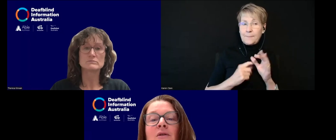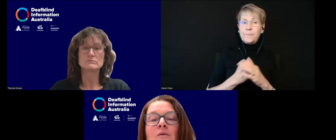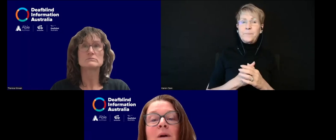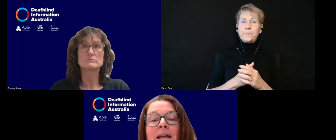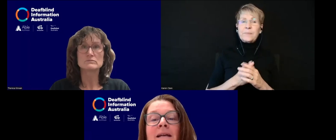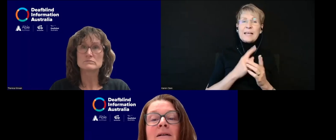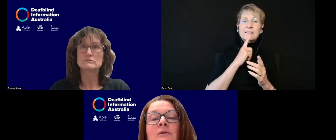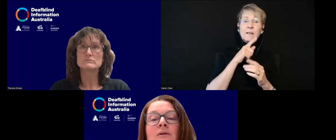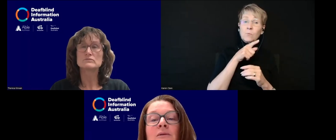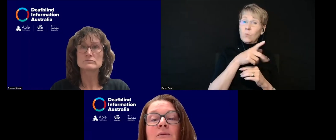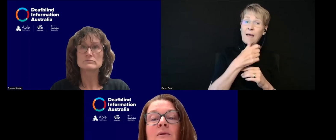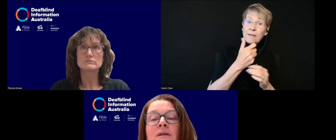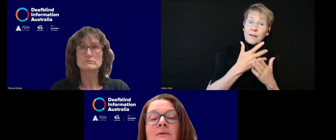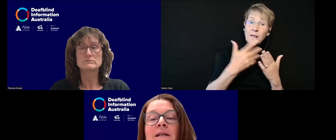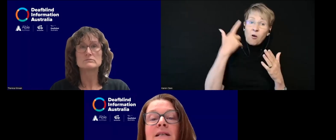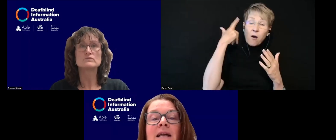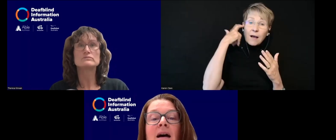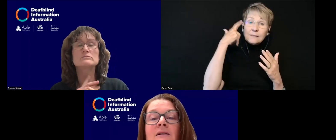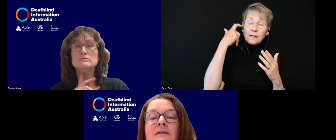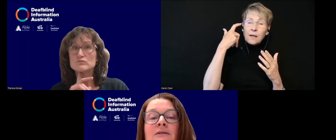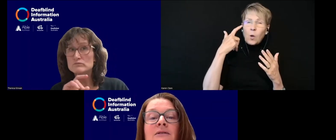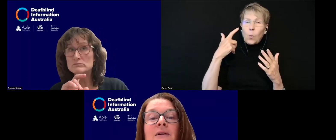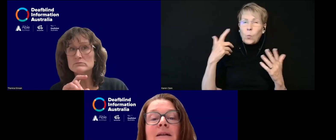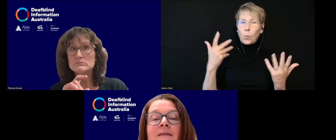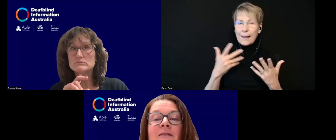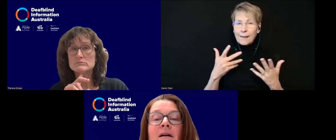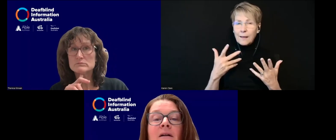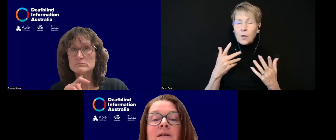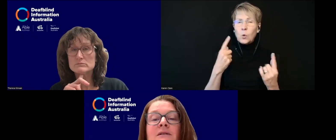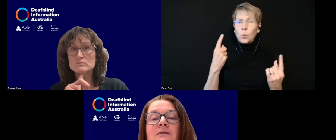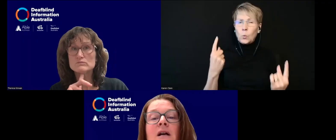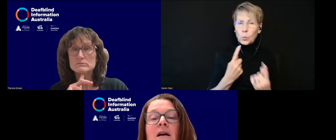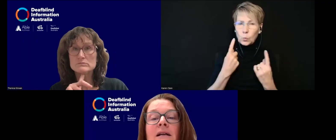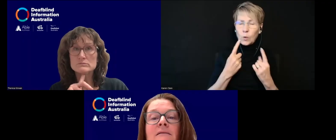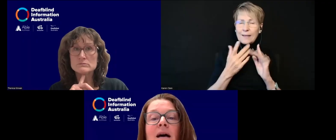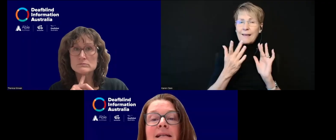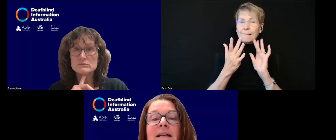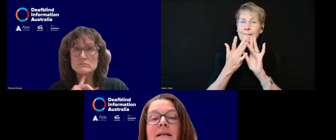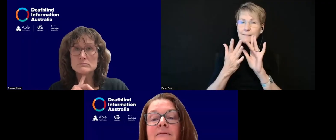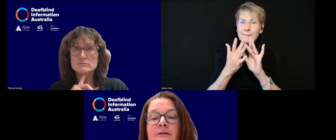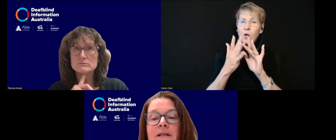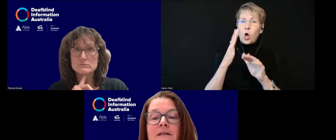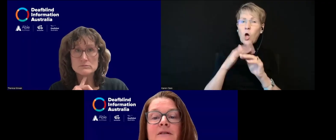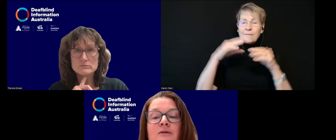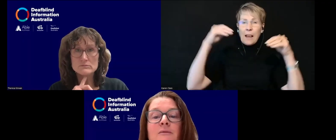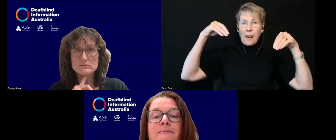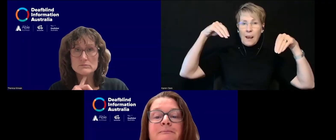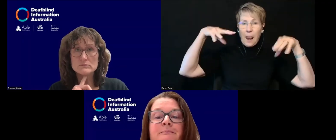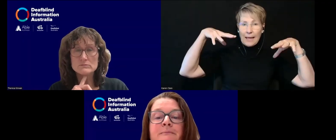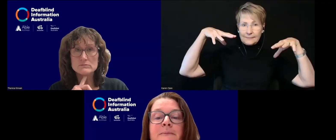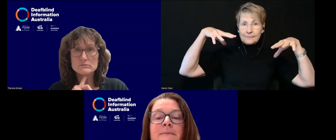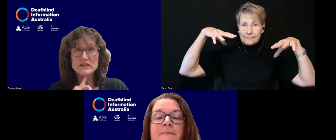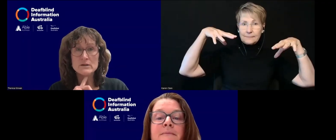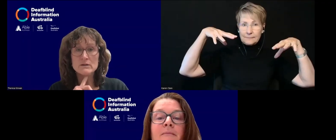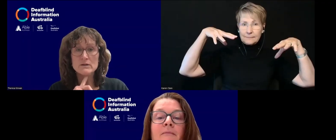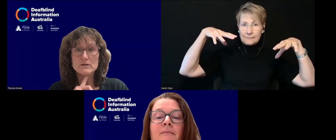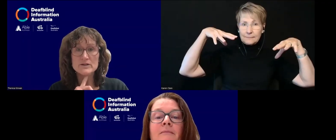on where or who to reach out to if there are questions regarding lighting for an individual?